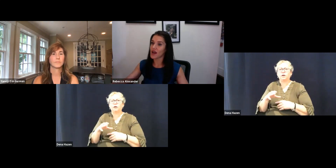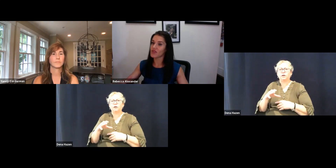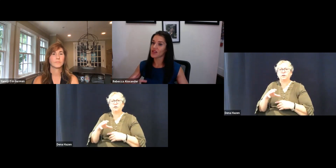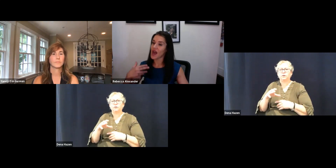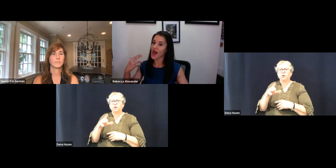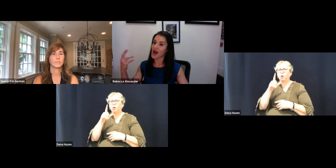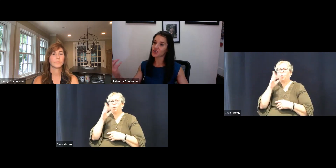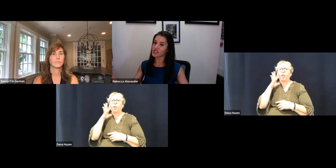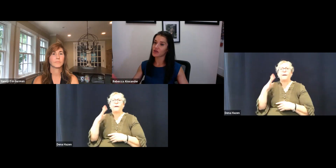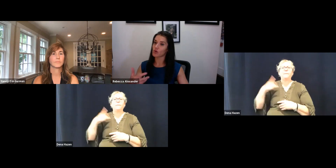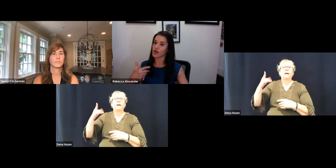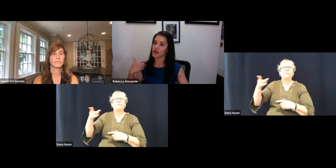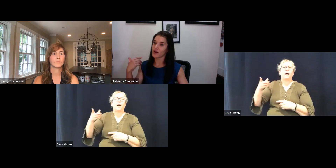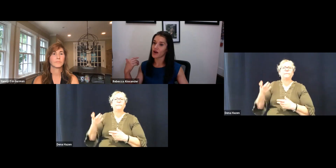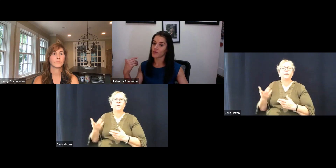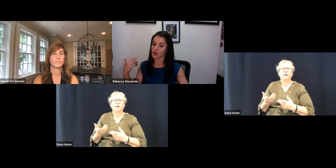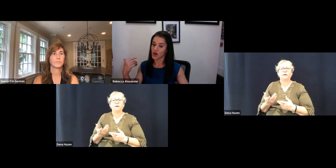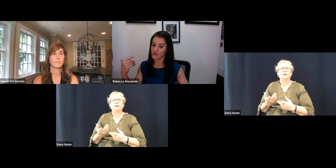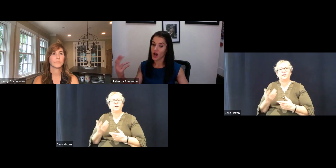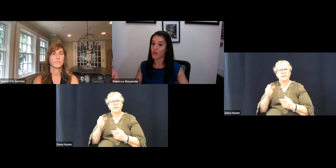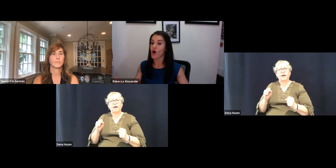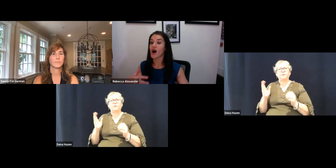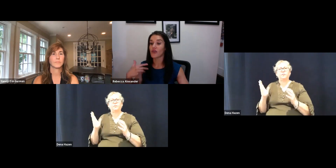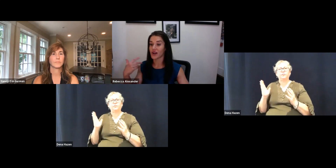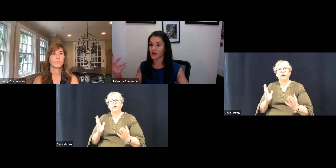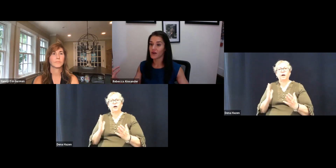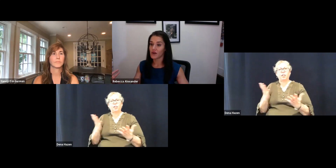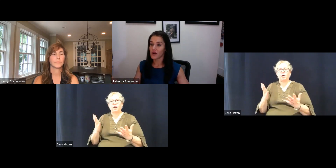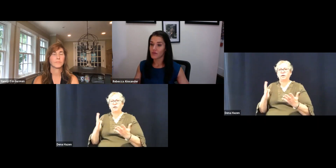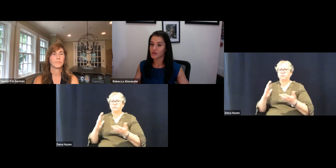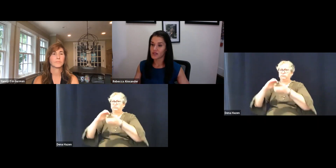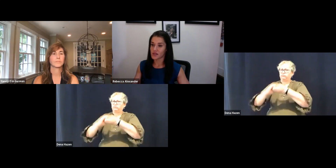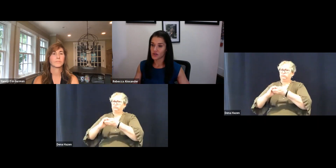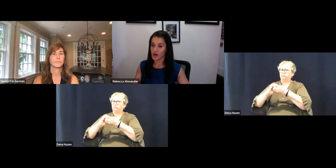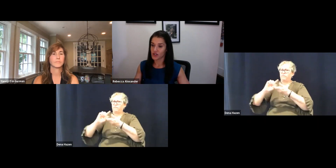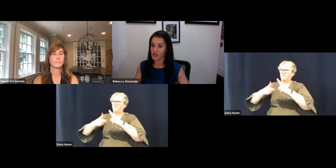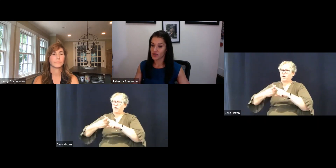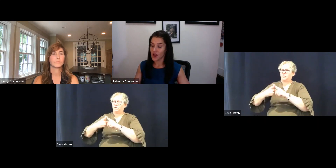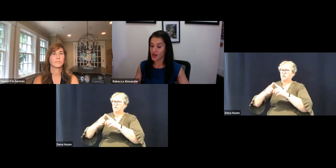And I think that actually can bring a lot of camaraderie to the situation.